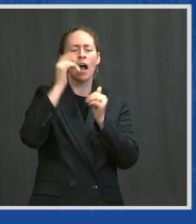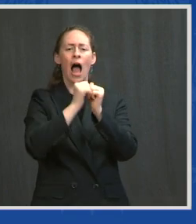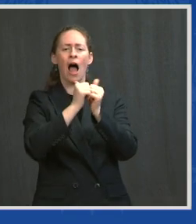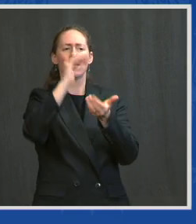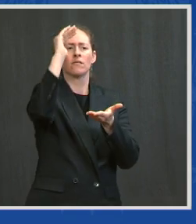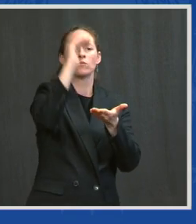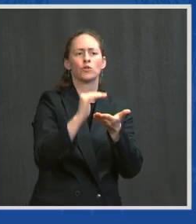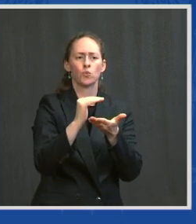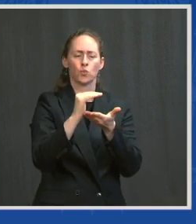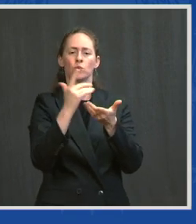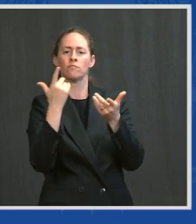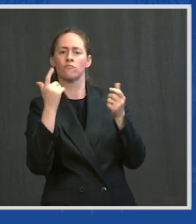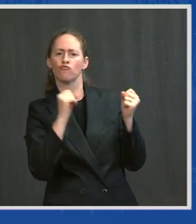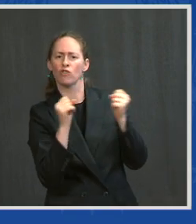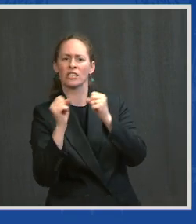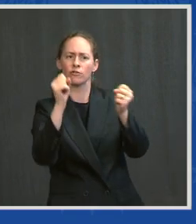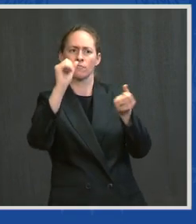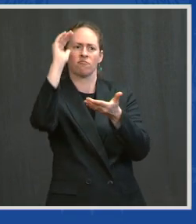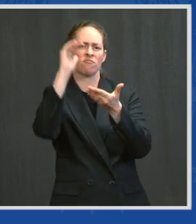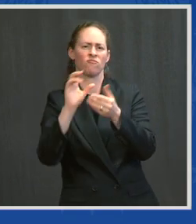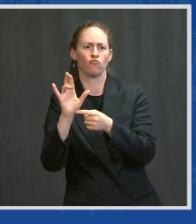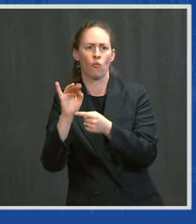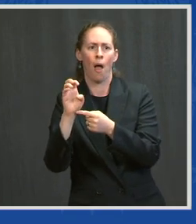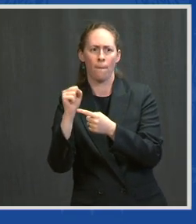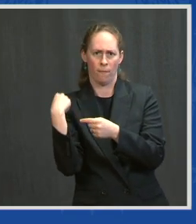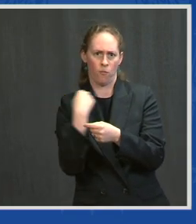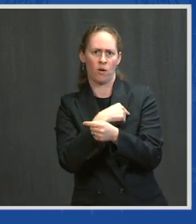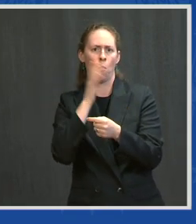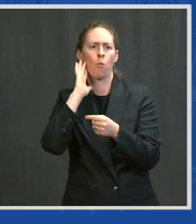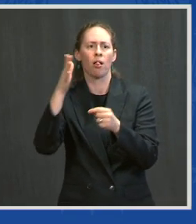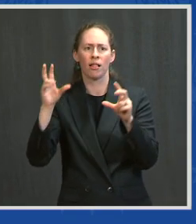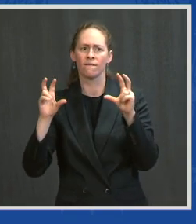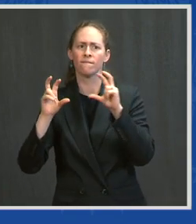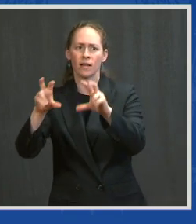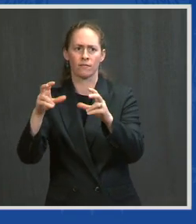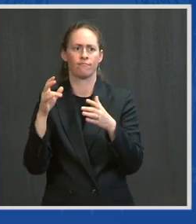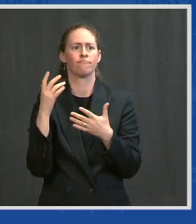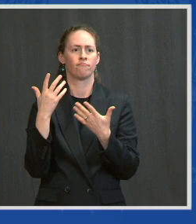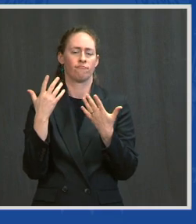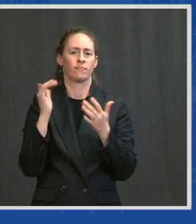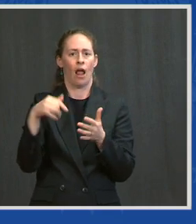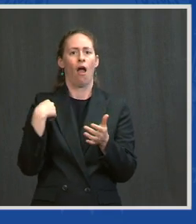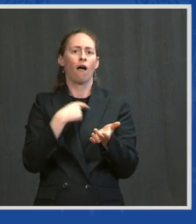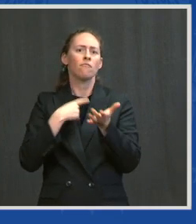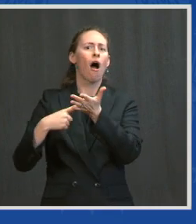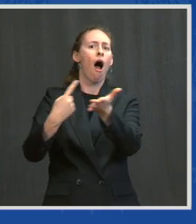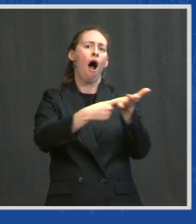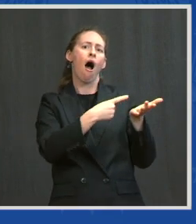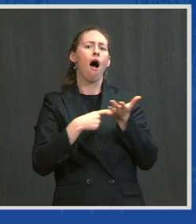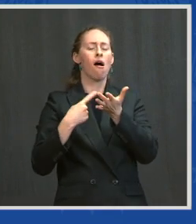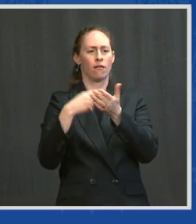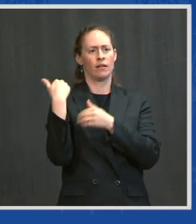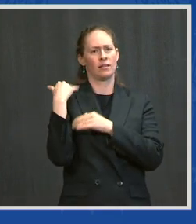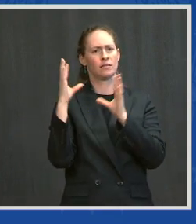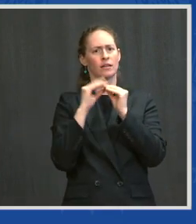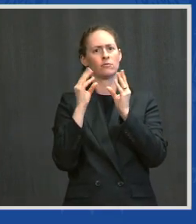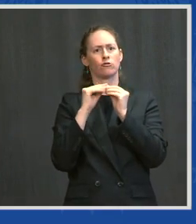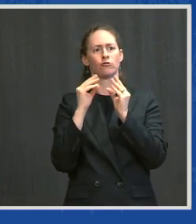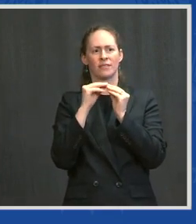particularly useful in our discussion just a few minutes ago -- was the fact that there are such evidence-based programs available.